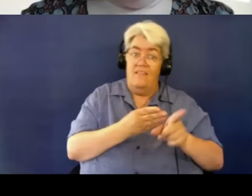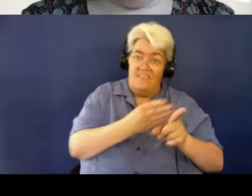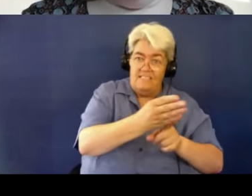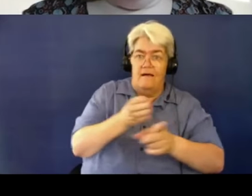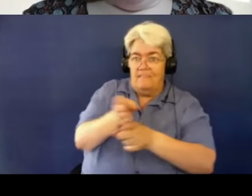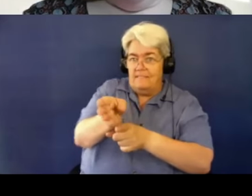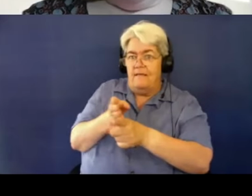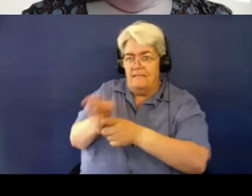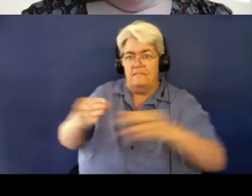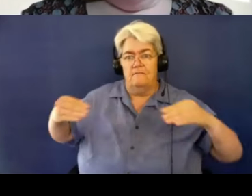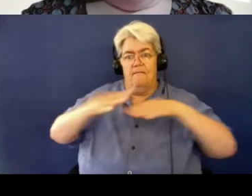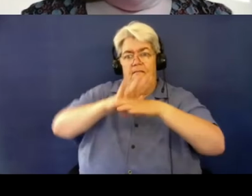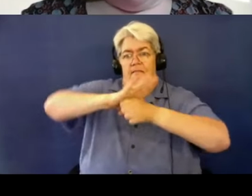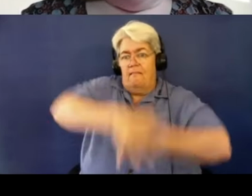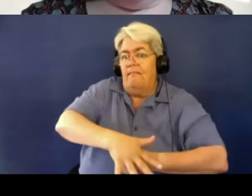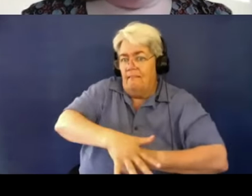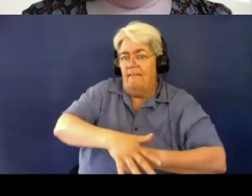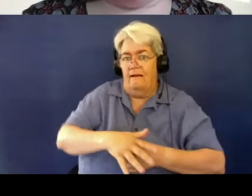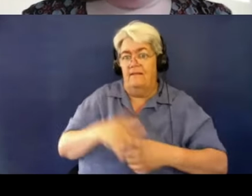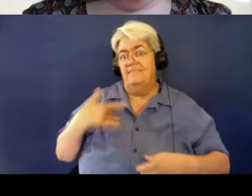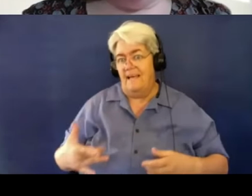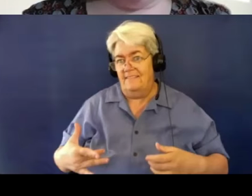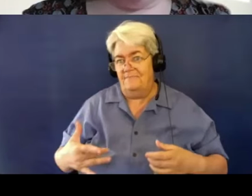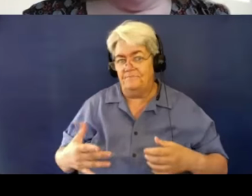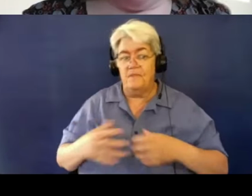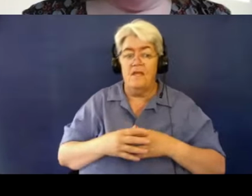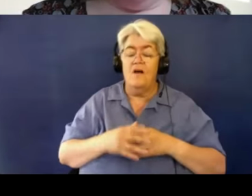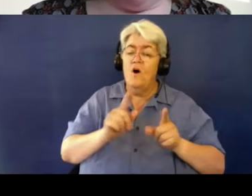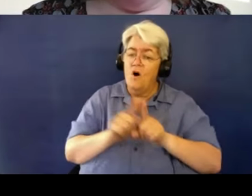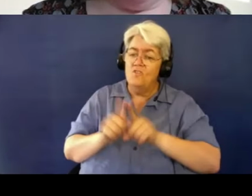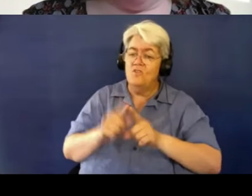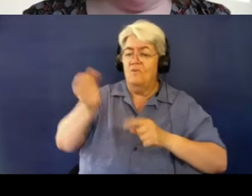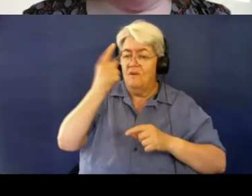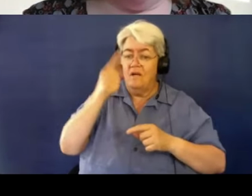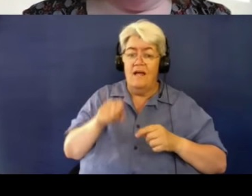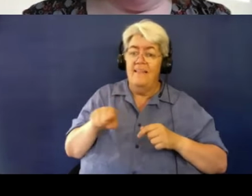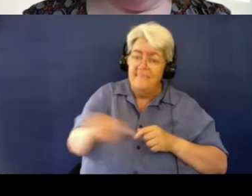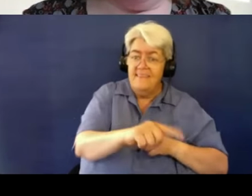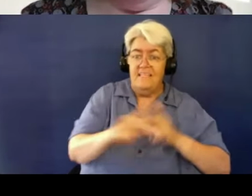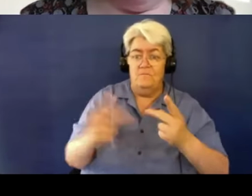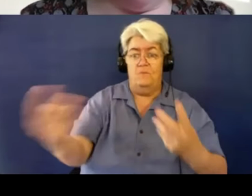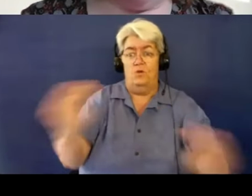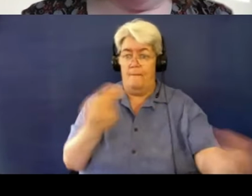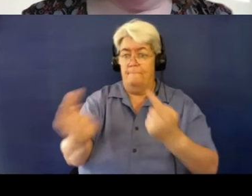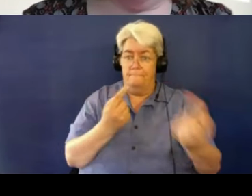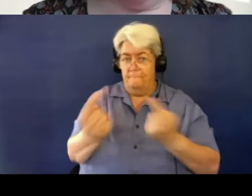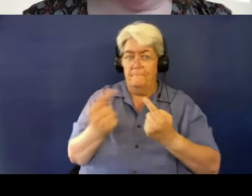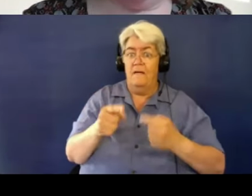It's also important to consider lived experience and the perspectives of those with that lived experience.